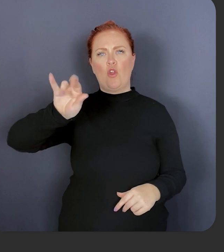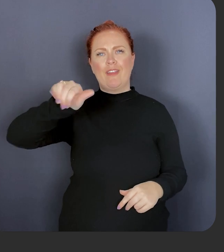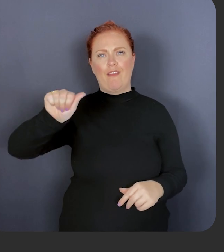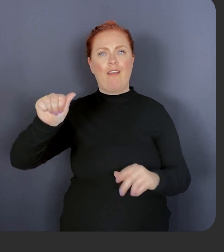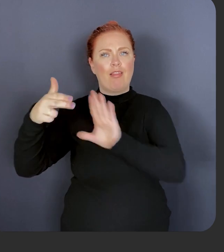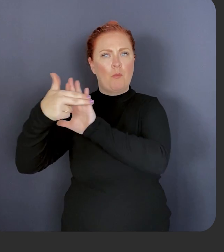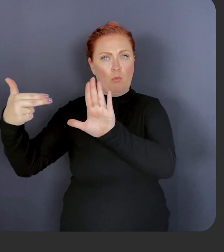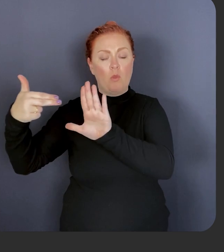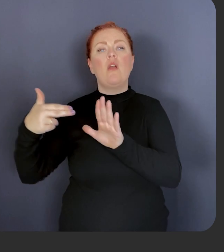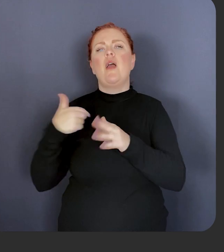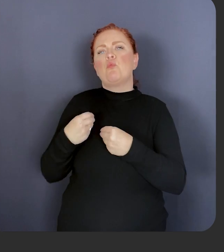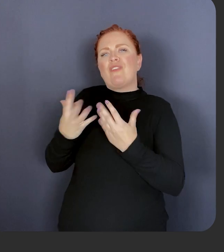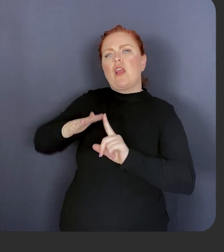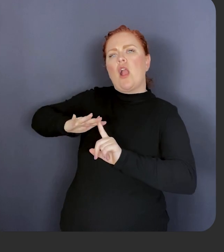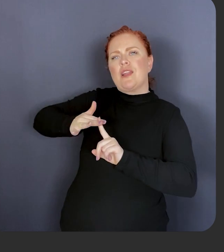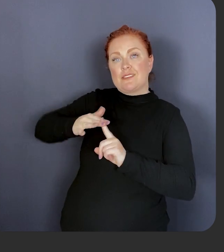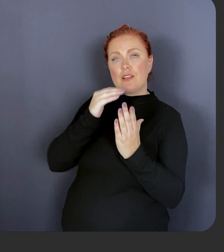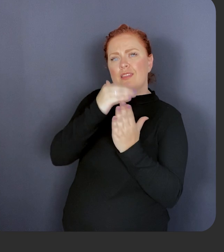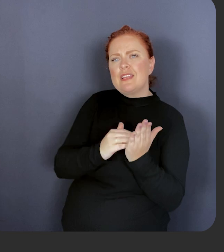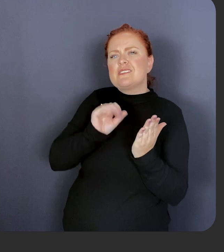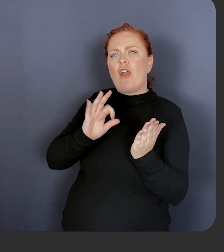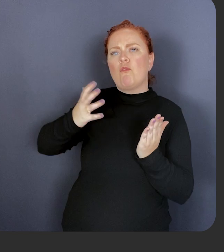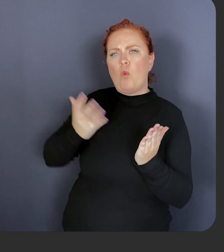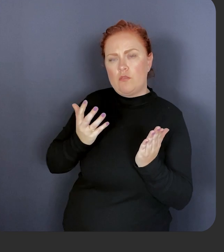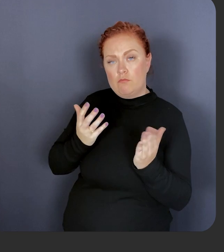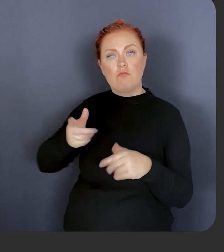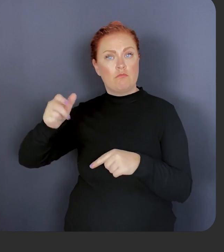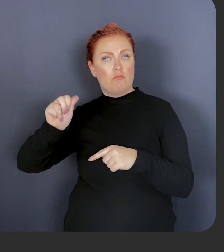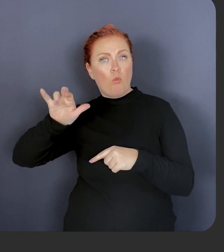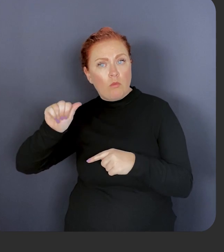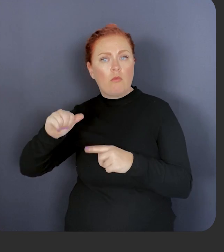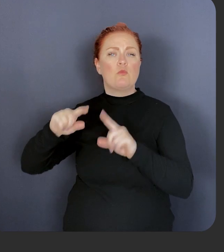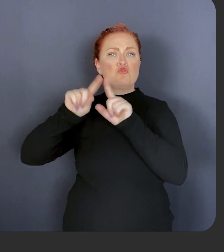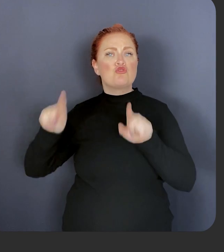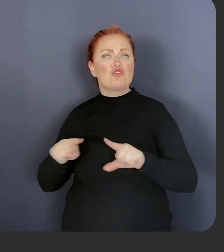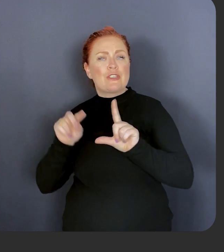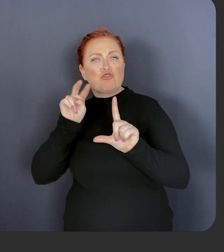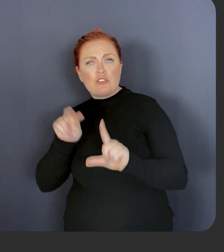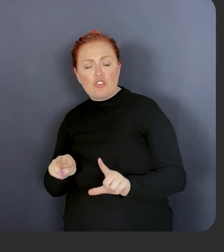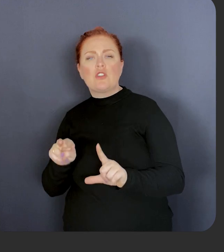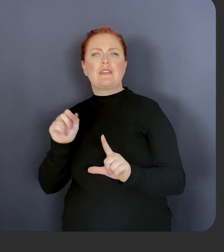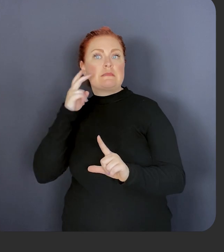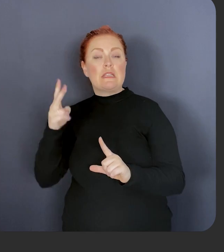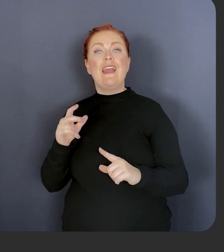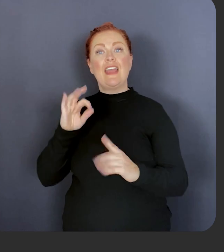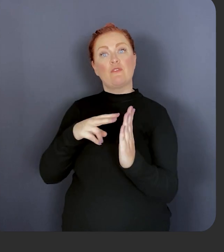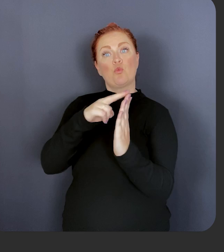So I'm providing context for what that list is for ARIA or screen readers so that when it's read as a list,